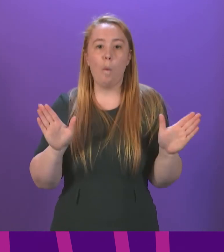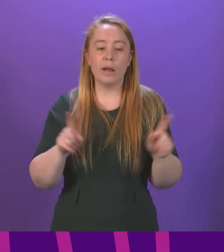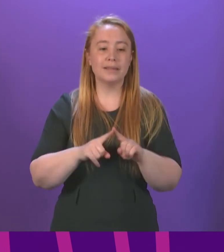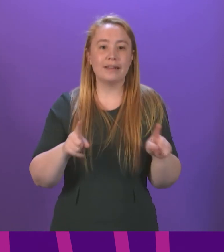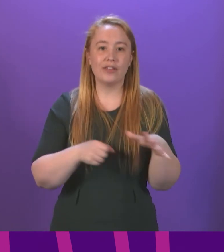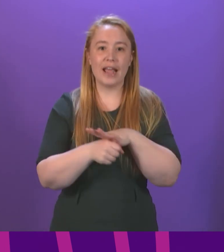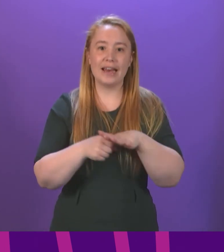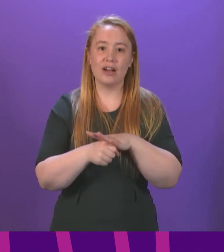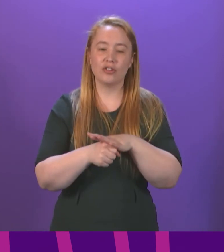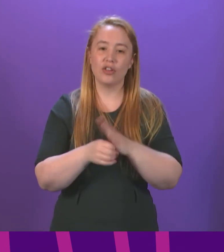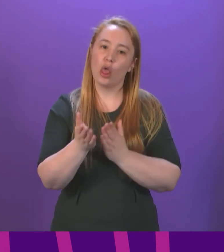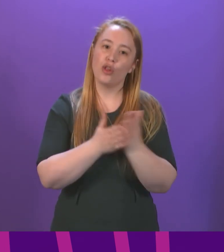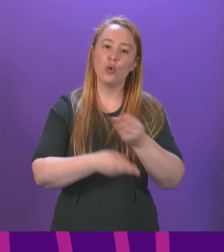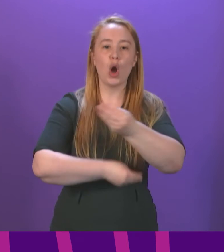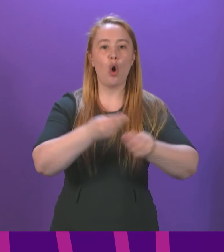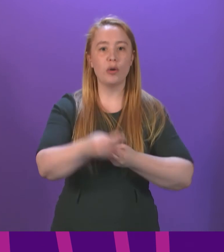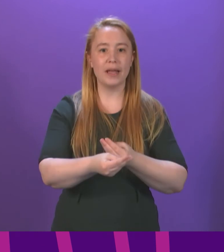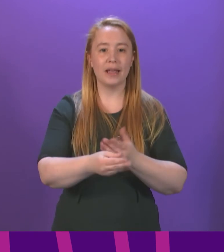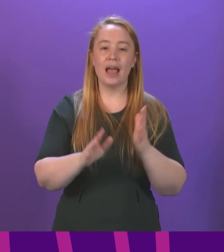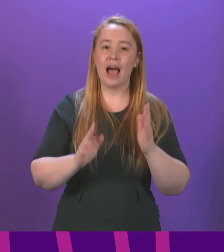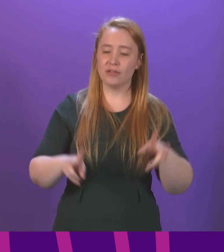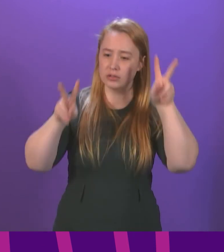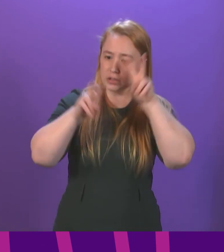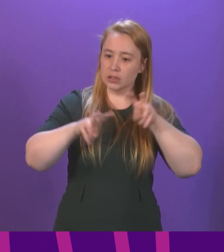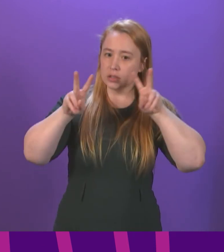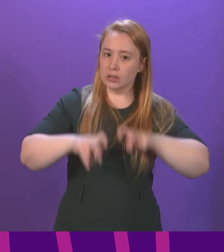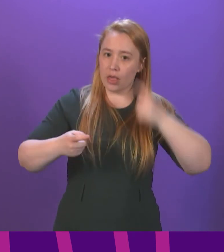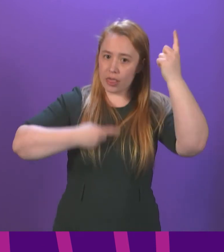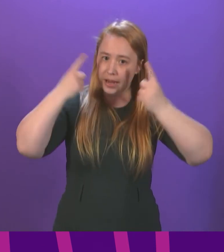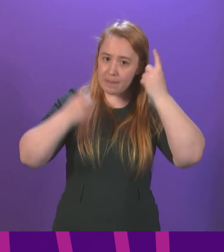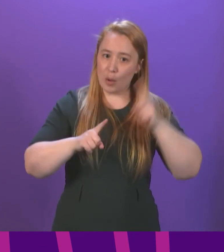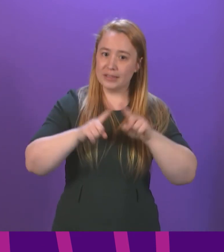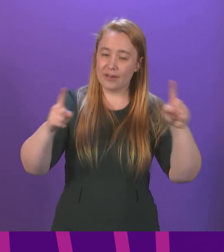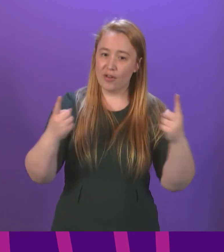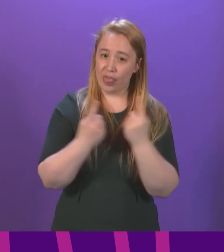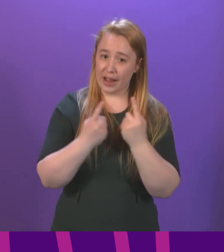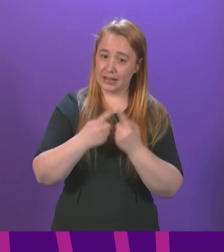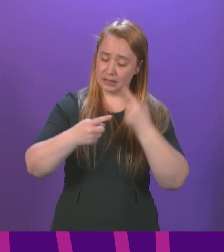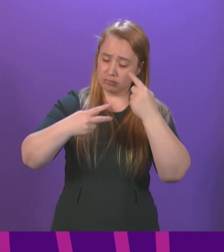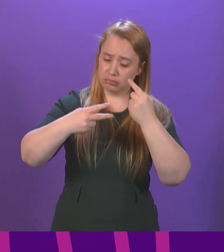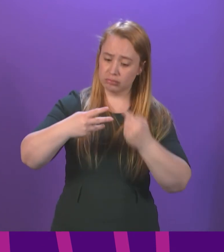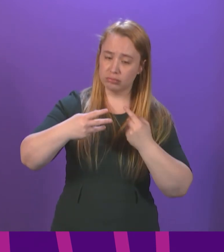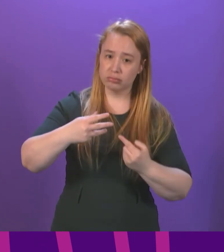of the economy, those are all factors that we take into active consideration. We will